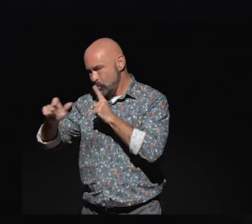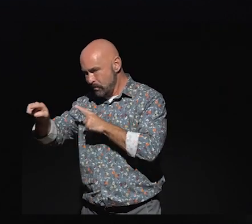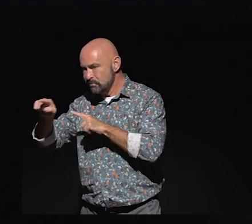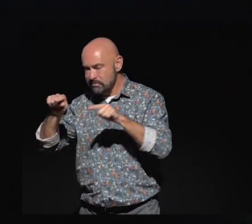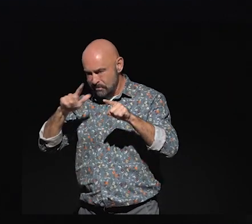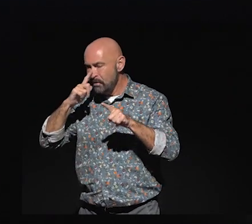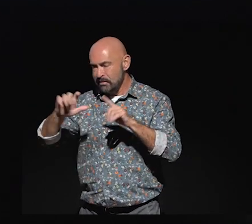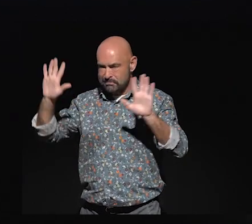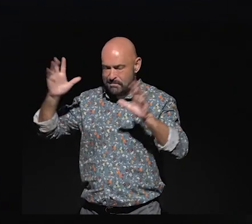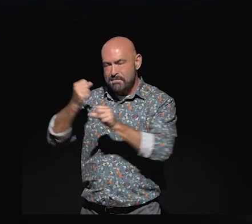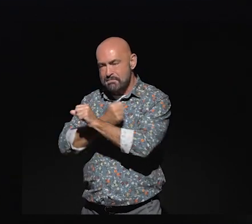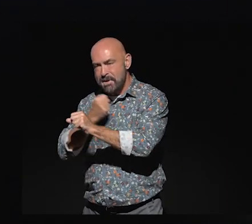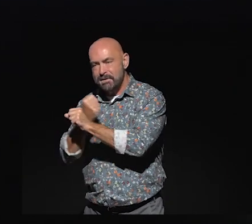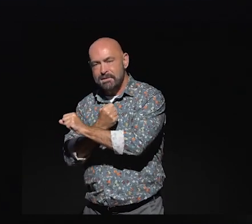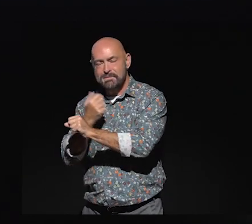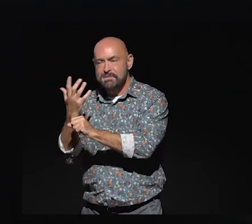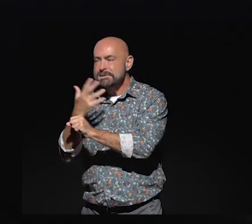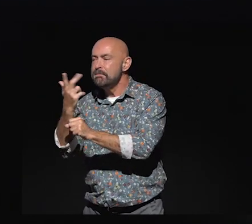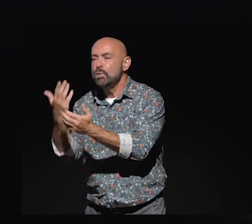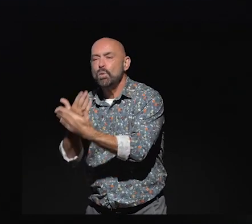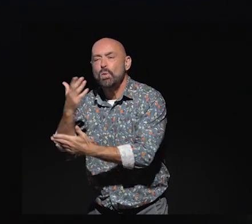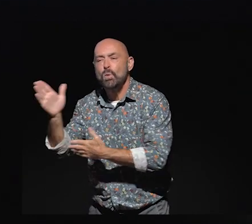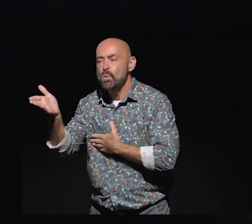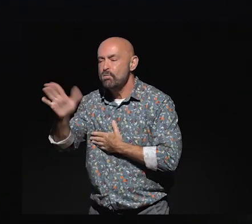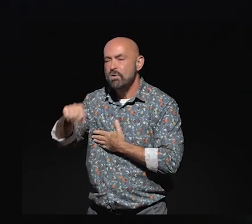"I can make something new out of this great